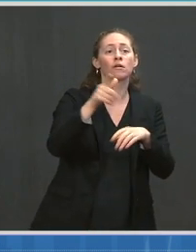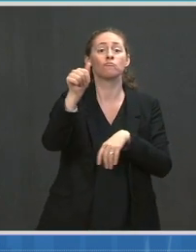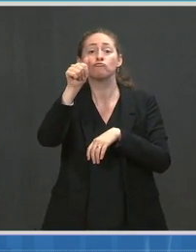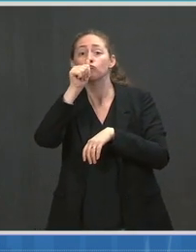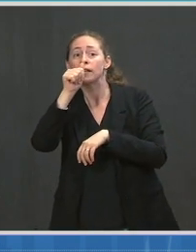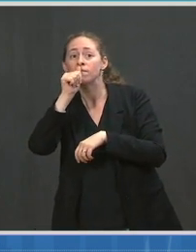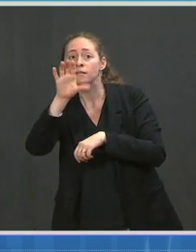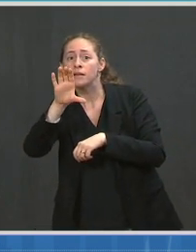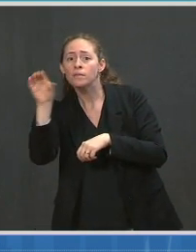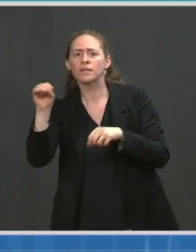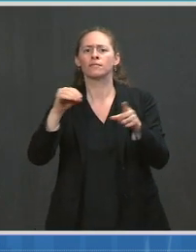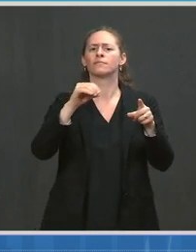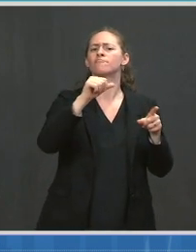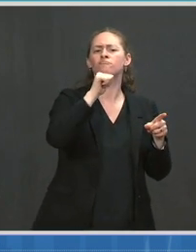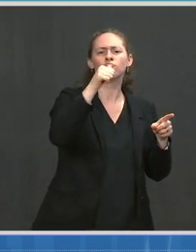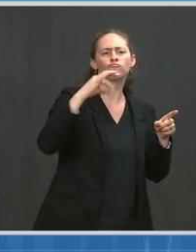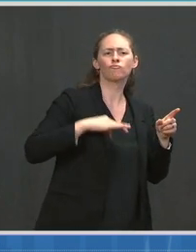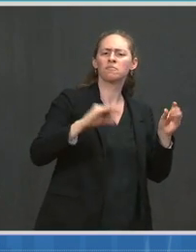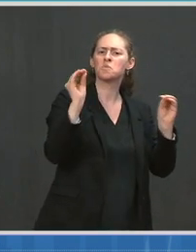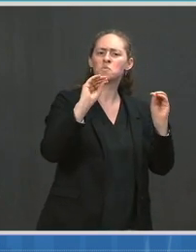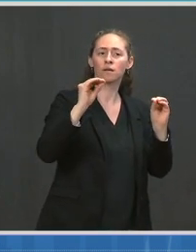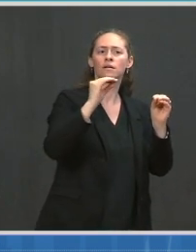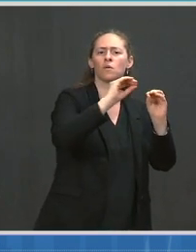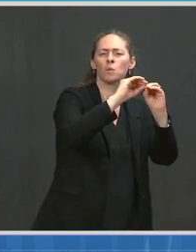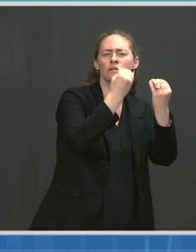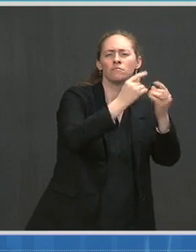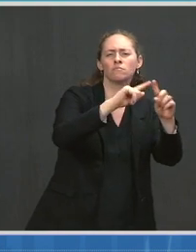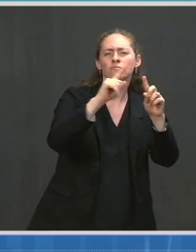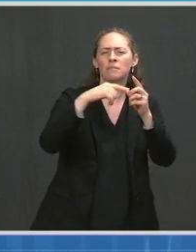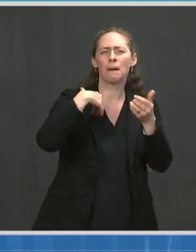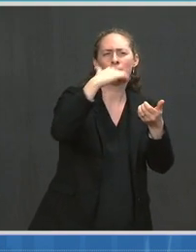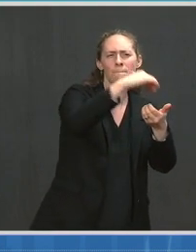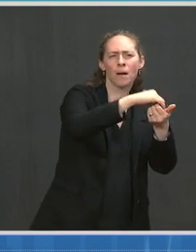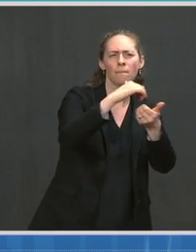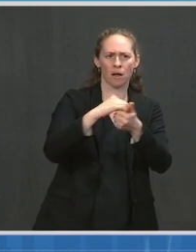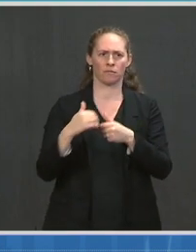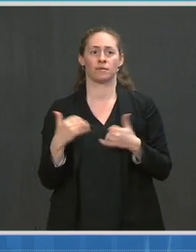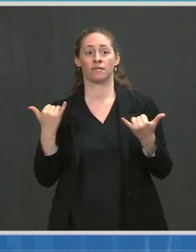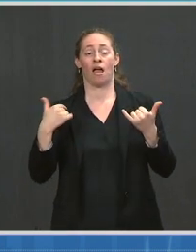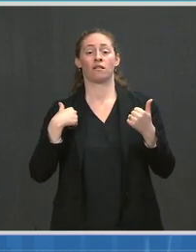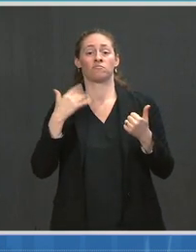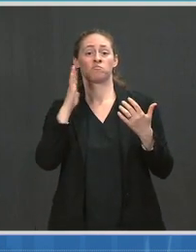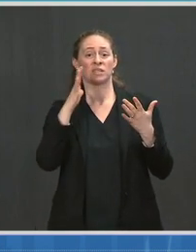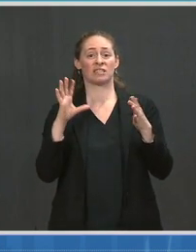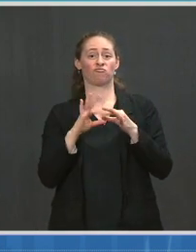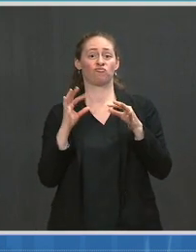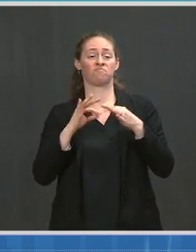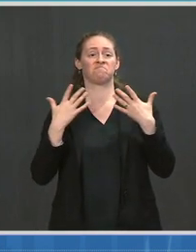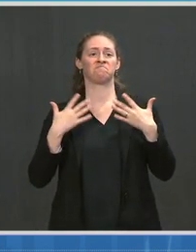Before I hand it over to Dr. Walensky to talk about the state of the pandemic, let me close by saying,